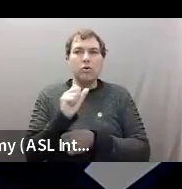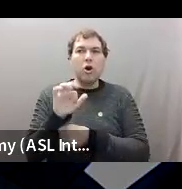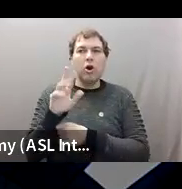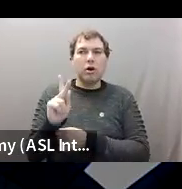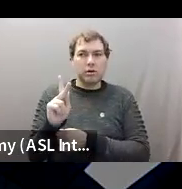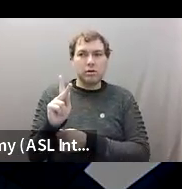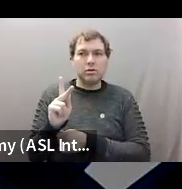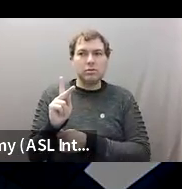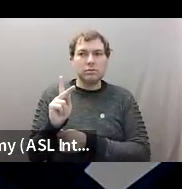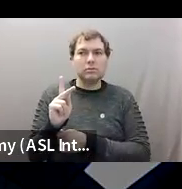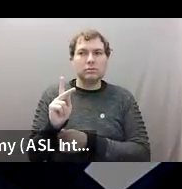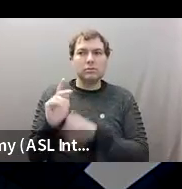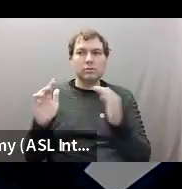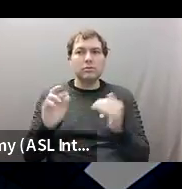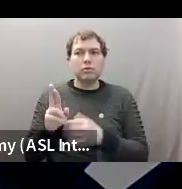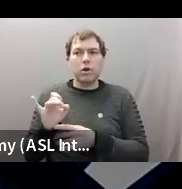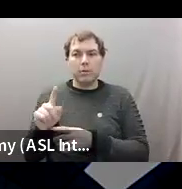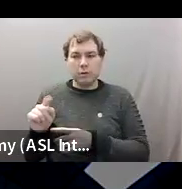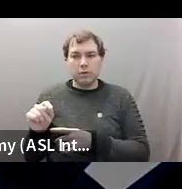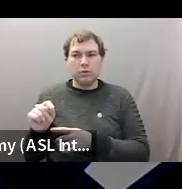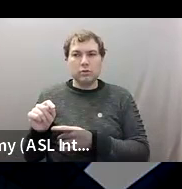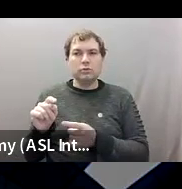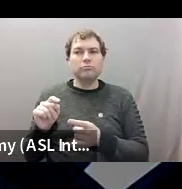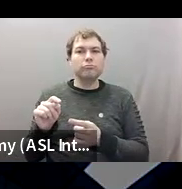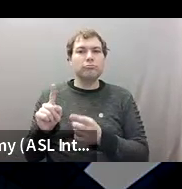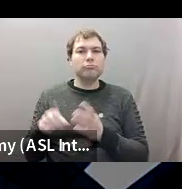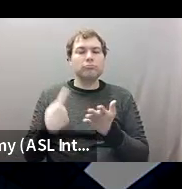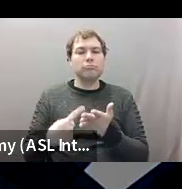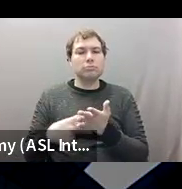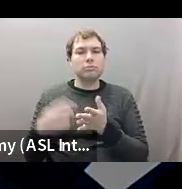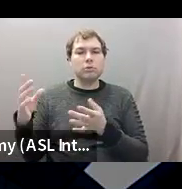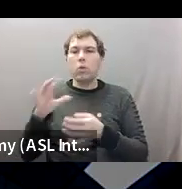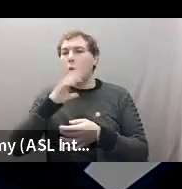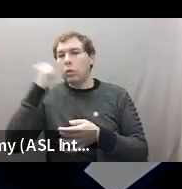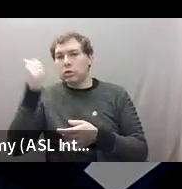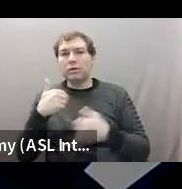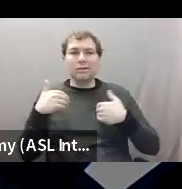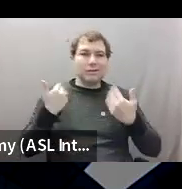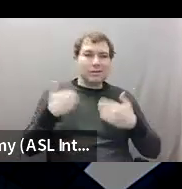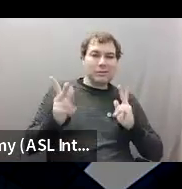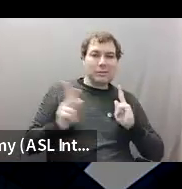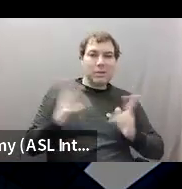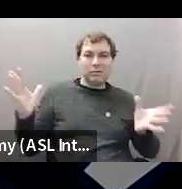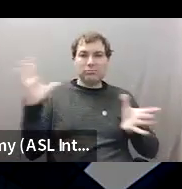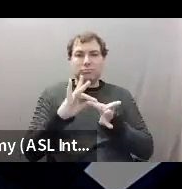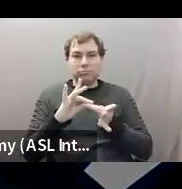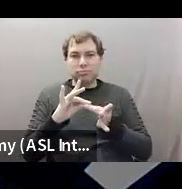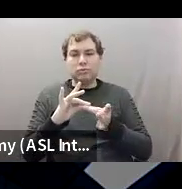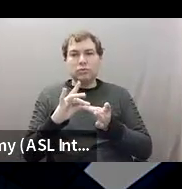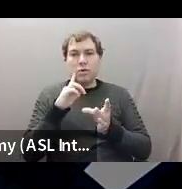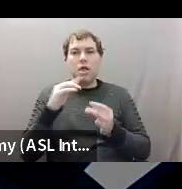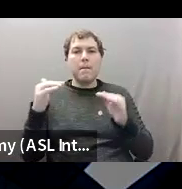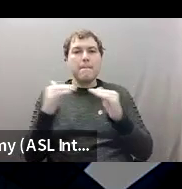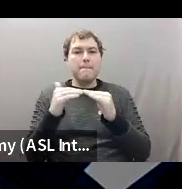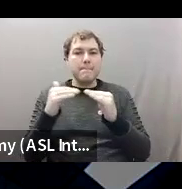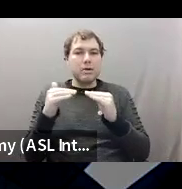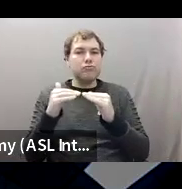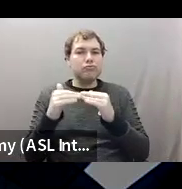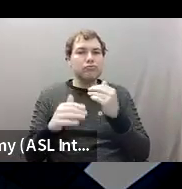Linda Pogue: And here's Robert talking about connecting older and younger participants so that that wonderful part of peer support the experience can be shared